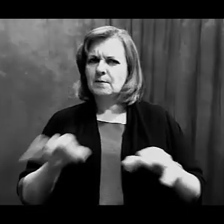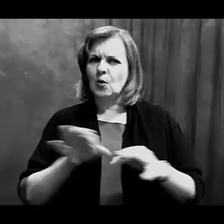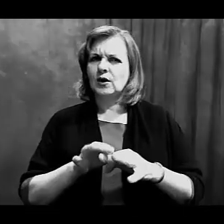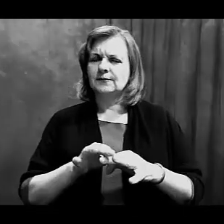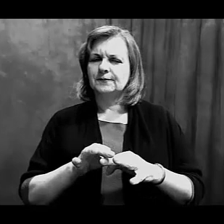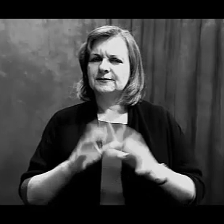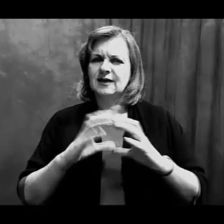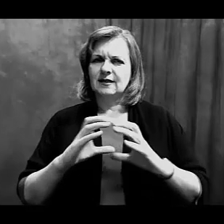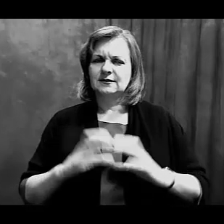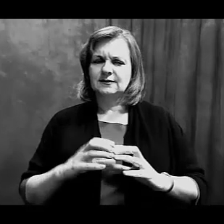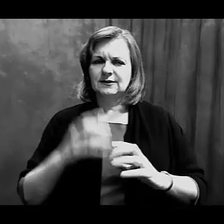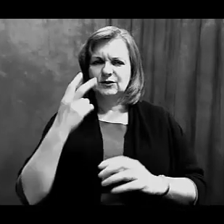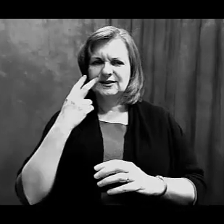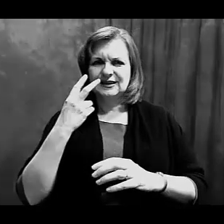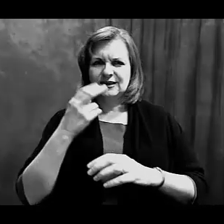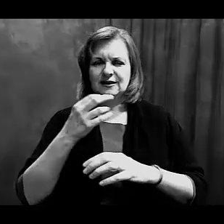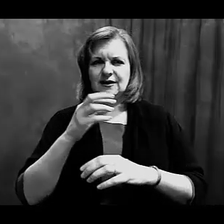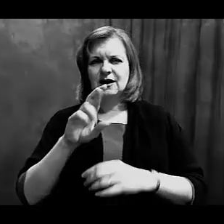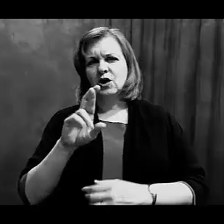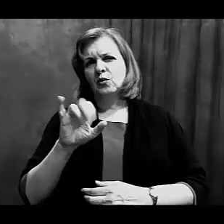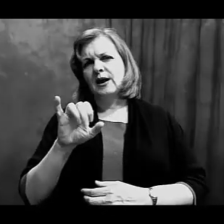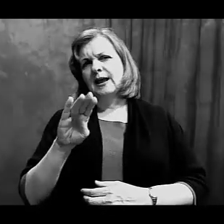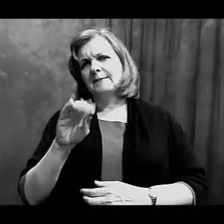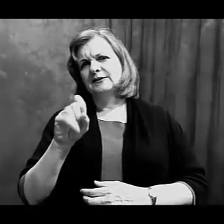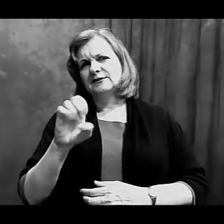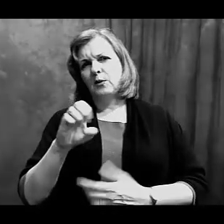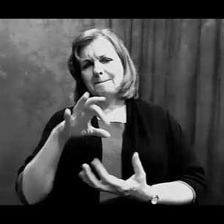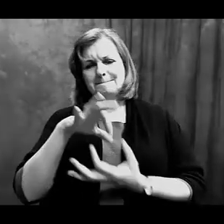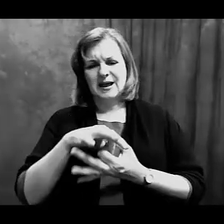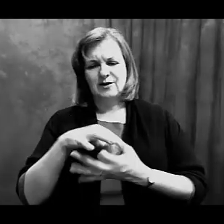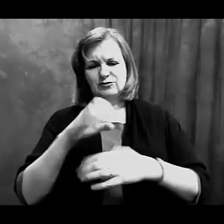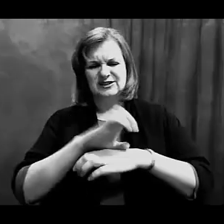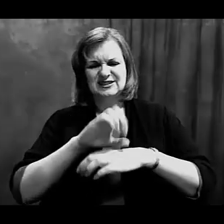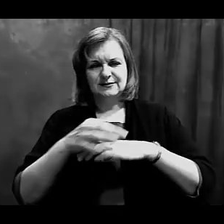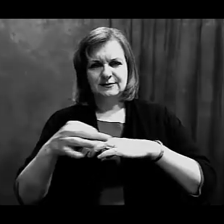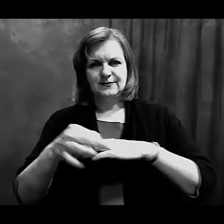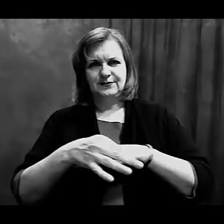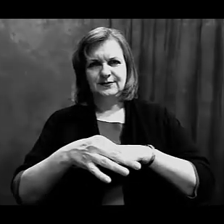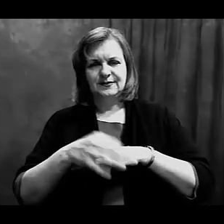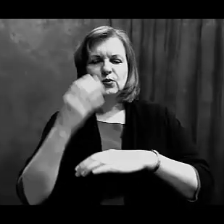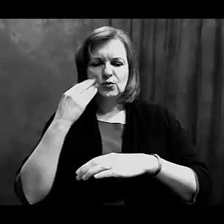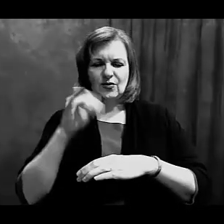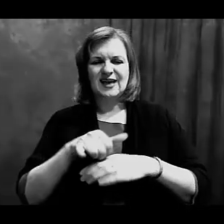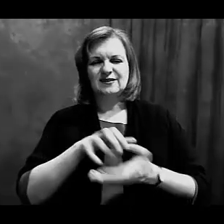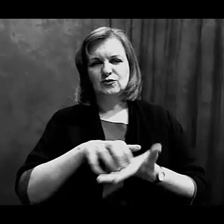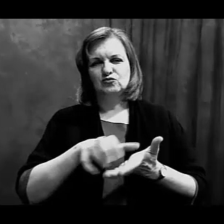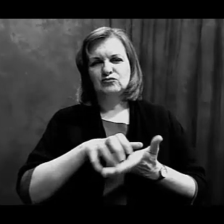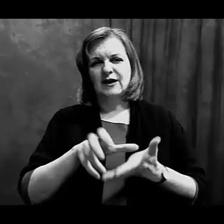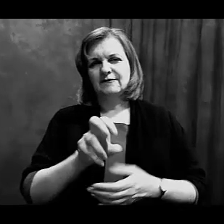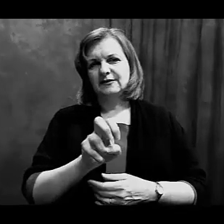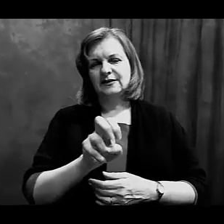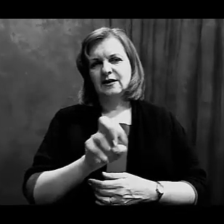so these are all important for us - you see the ribosome bound her so we know that this is rough ER